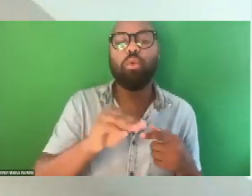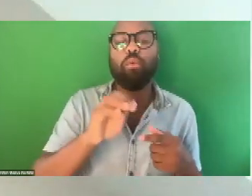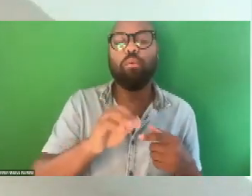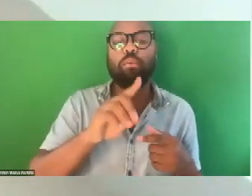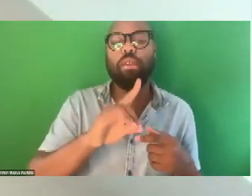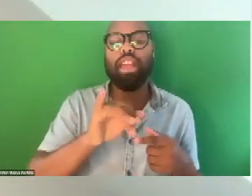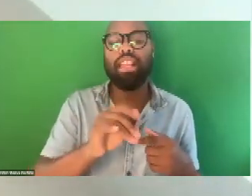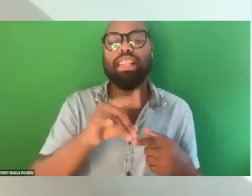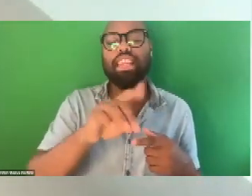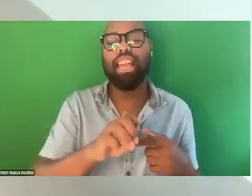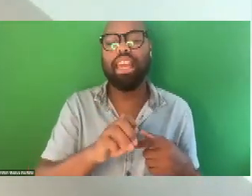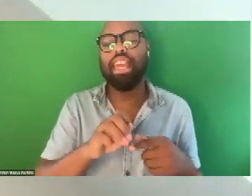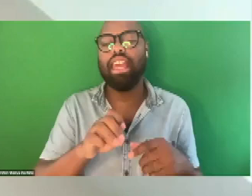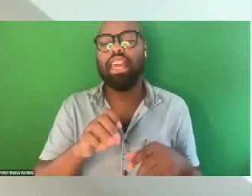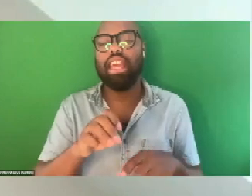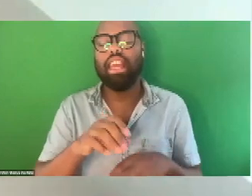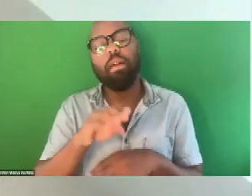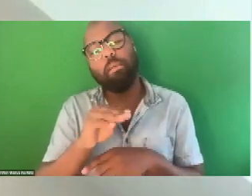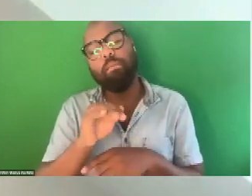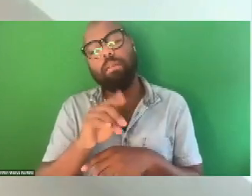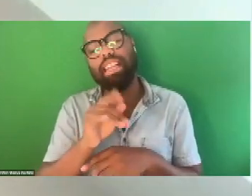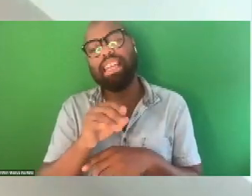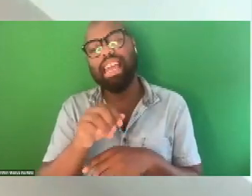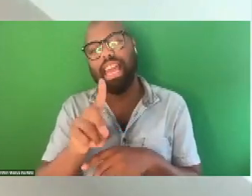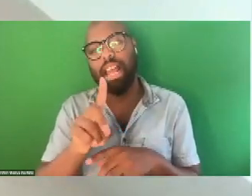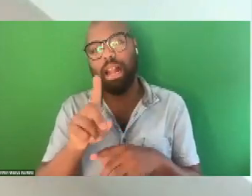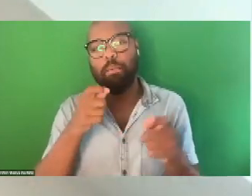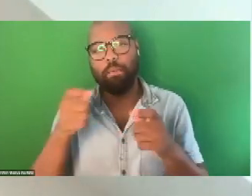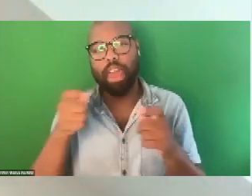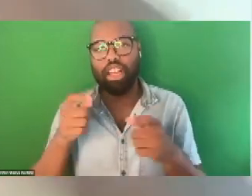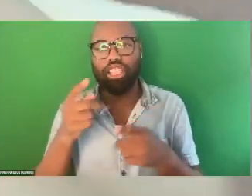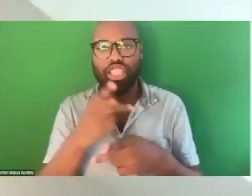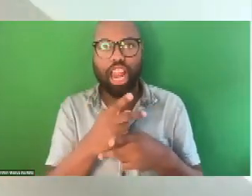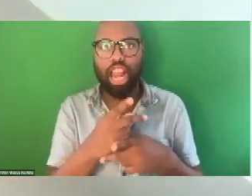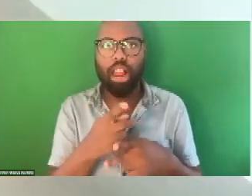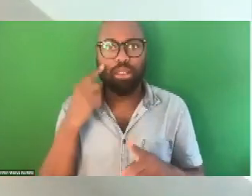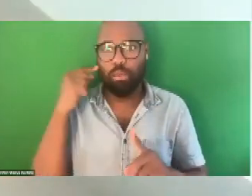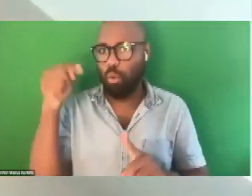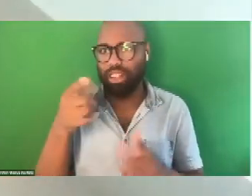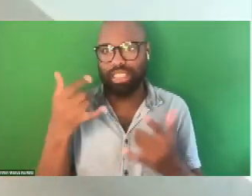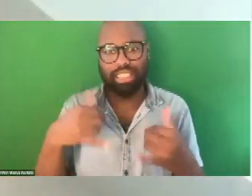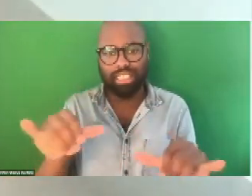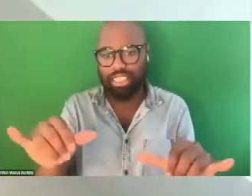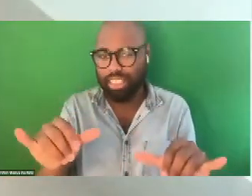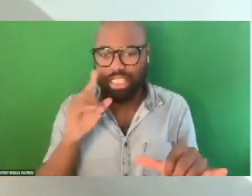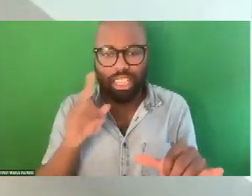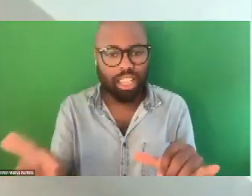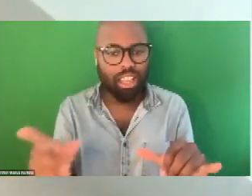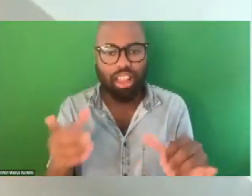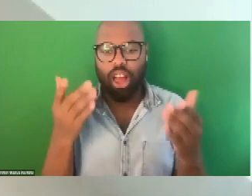At the end of the day, this is still a public program, even if you're contracting out with an MCO who run it.